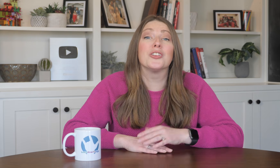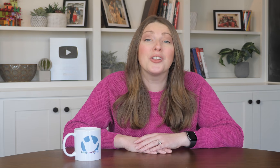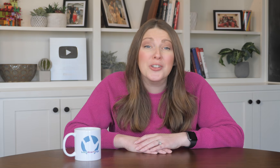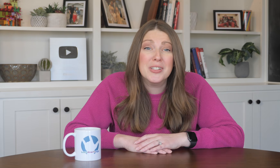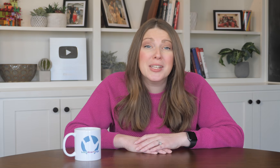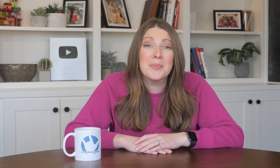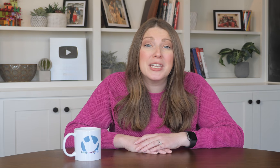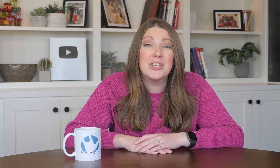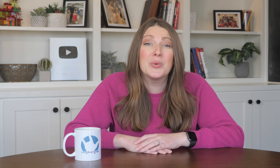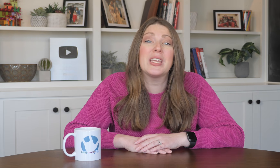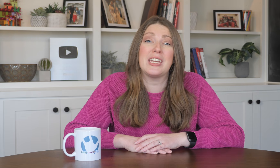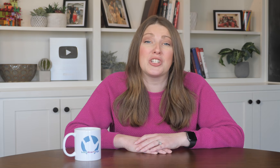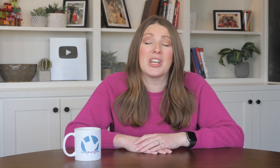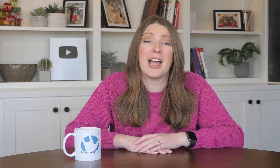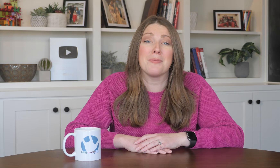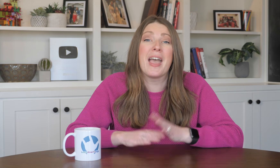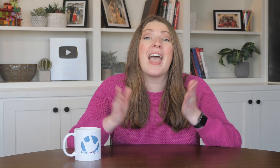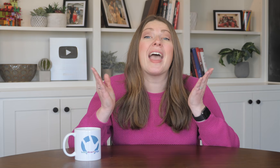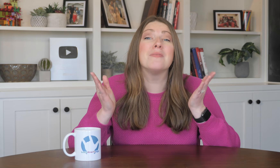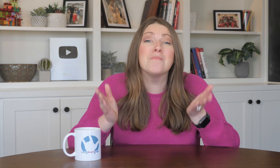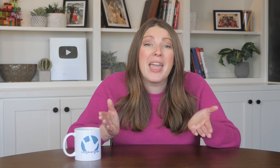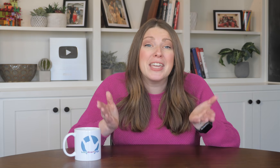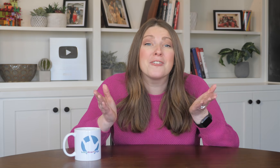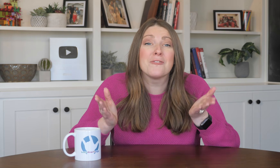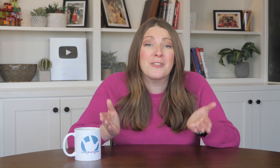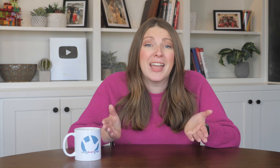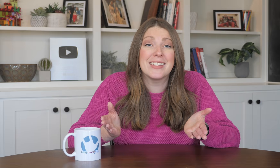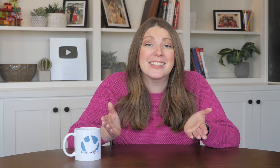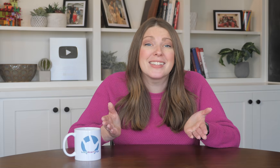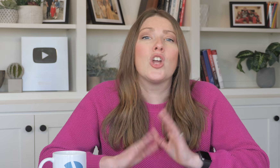Learn something new each time and make friends.